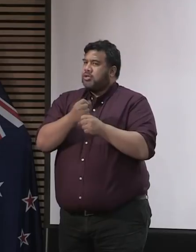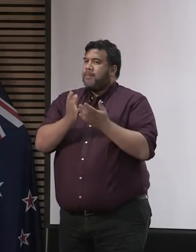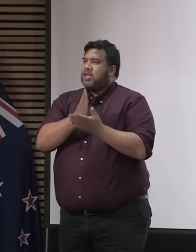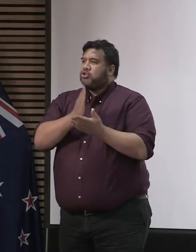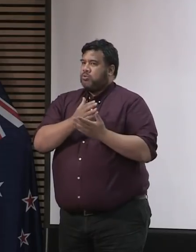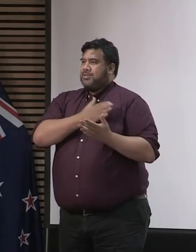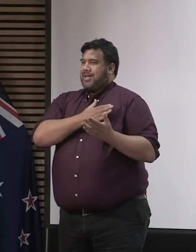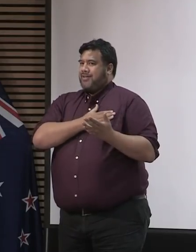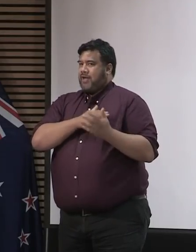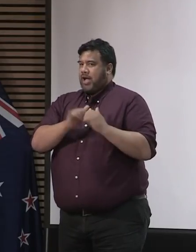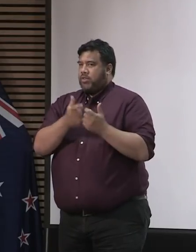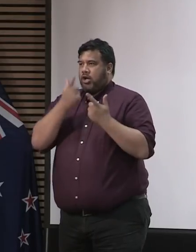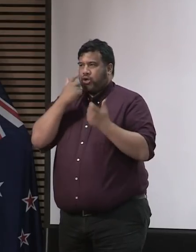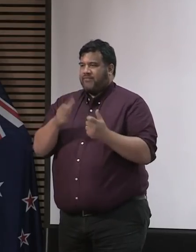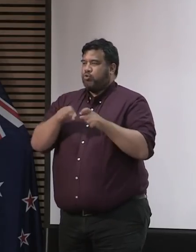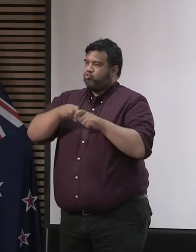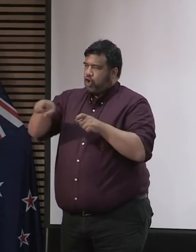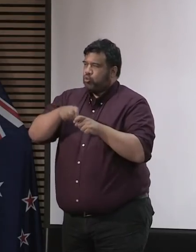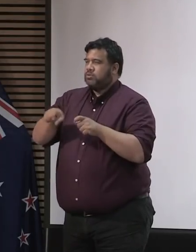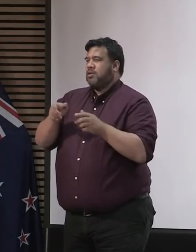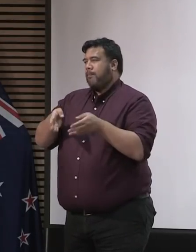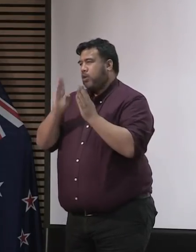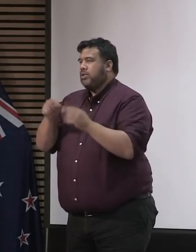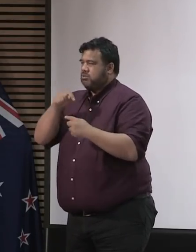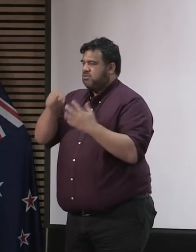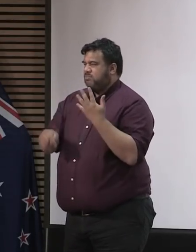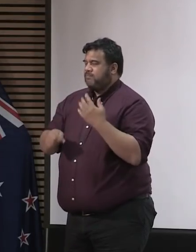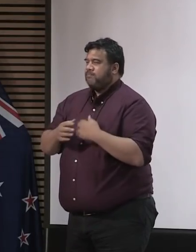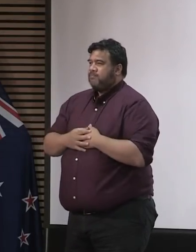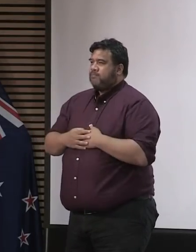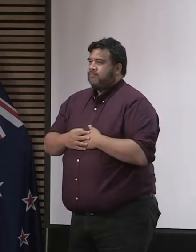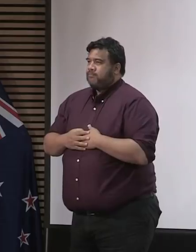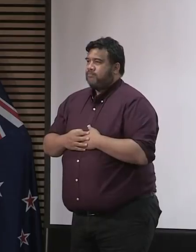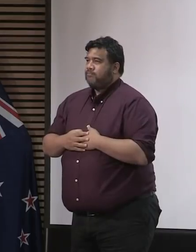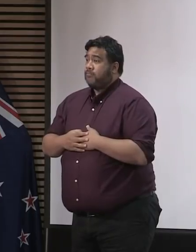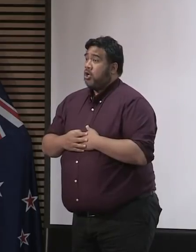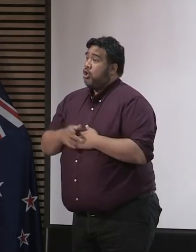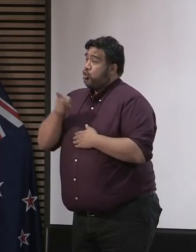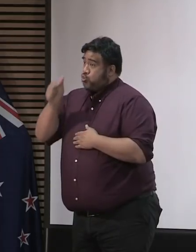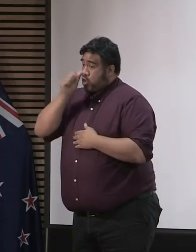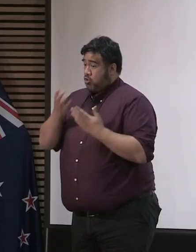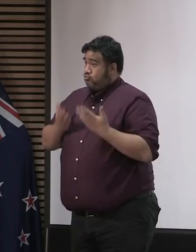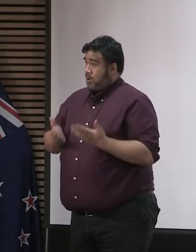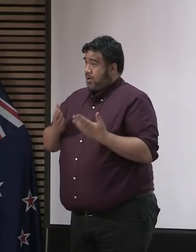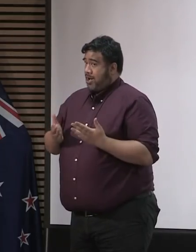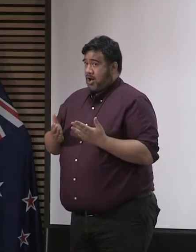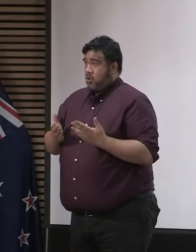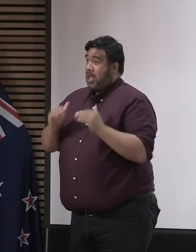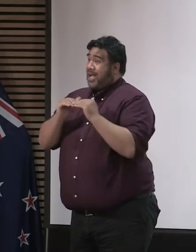In the meantime, as you will hear me continually repeat, New Zealand is still at alert level